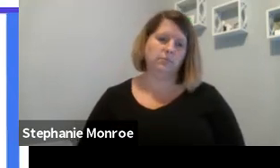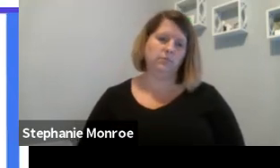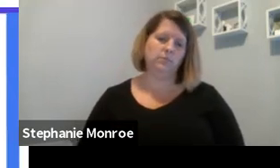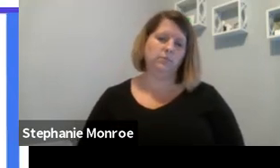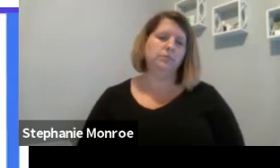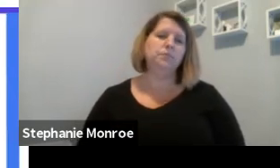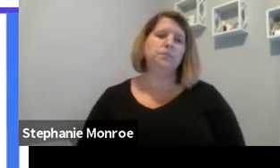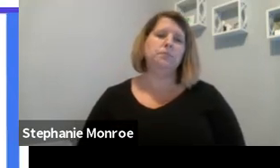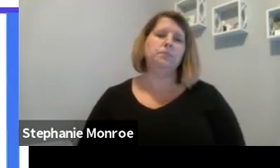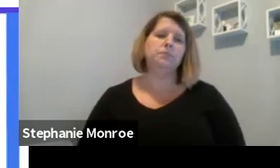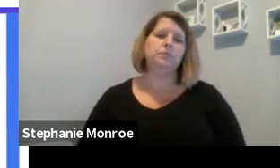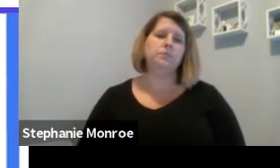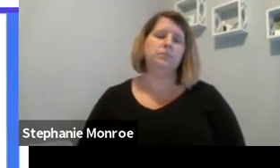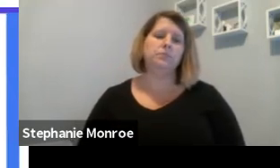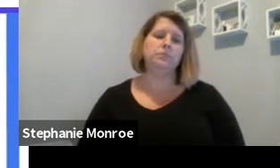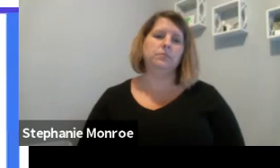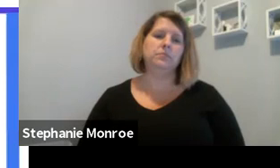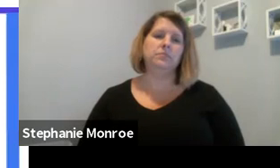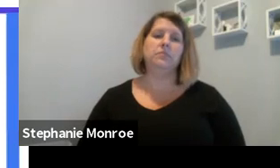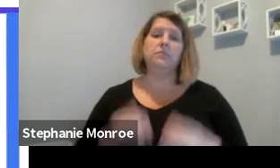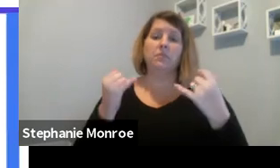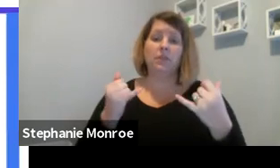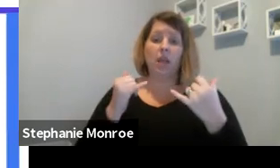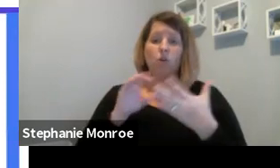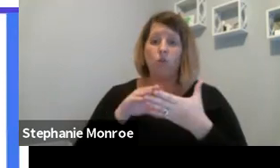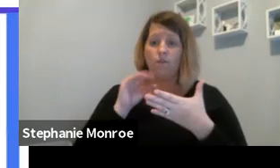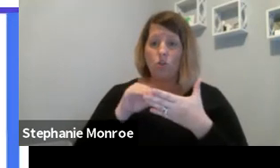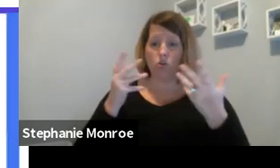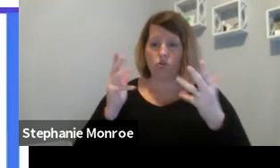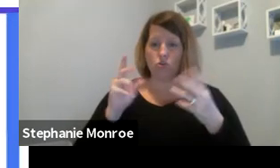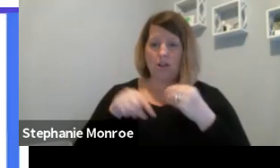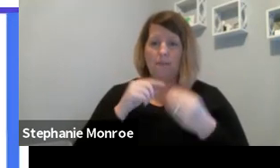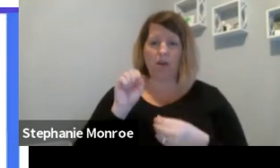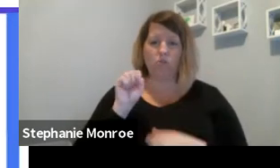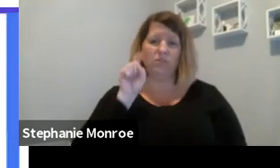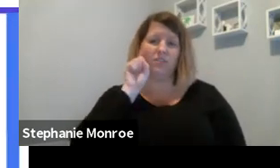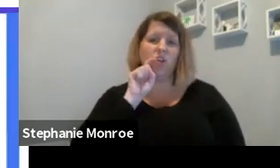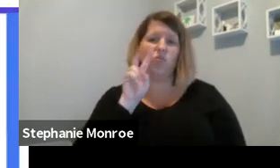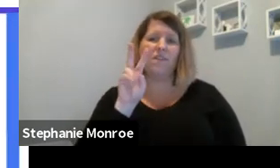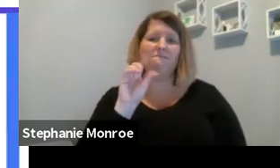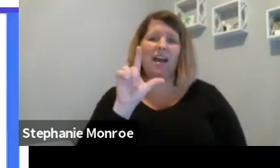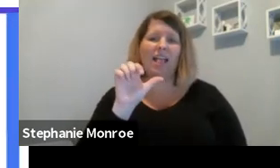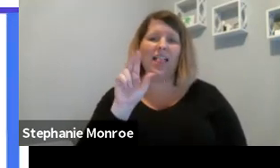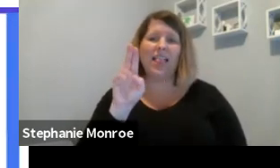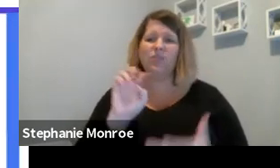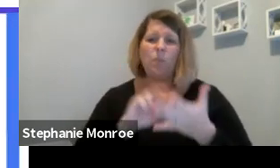Now that you have learned about what sexual violence is, what is the impact?